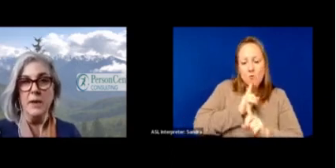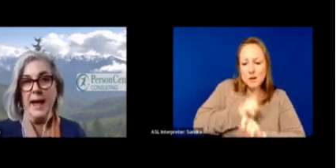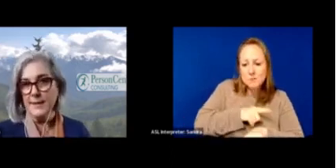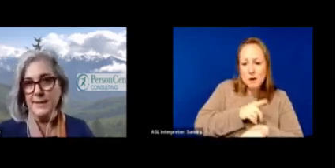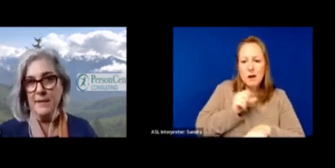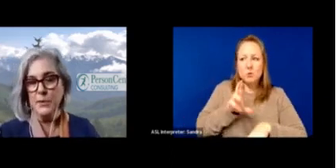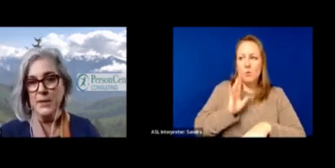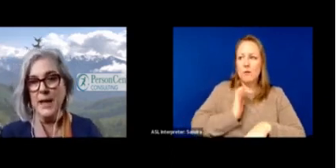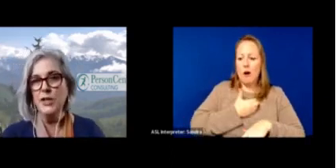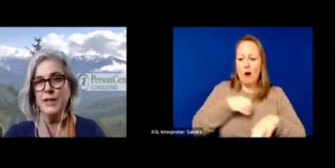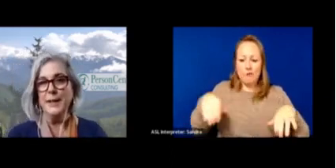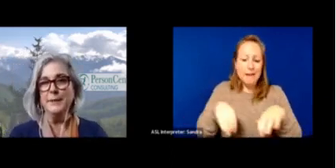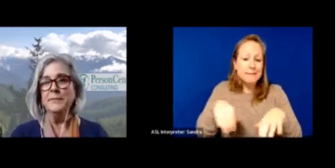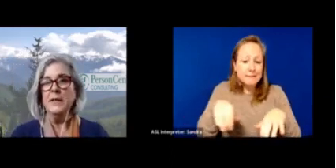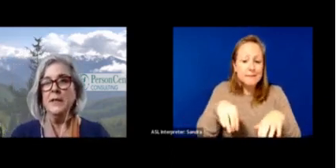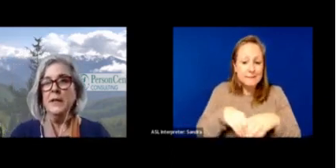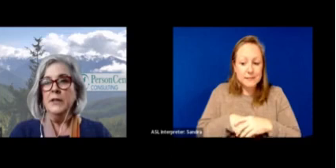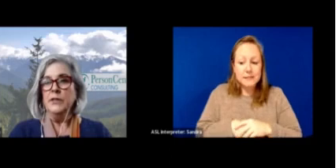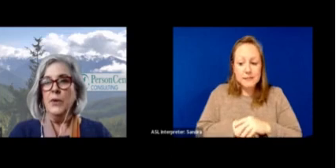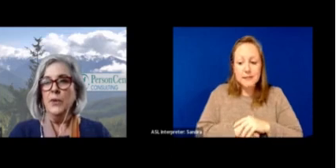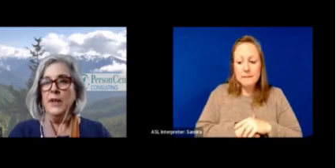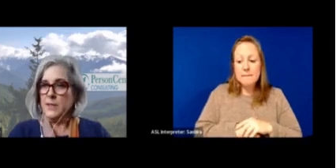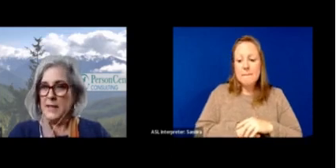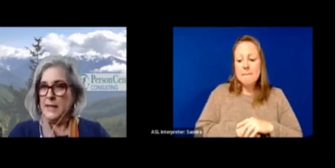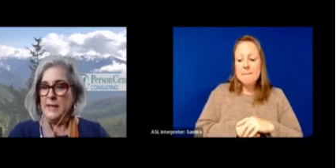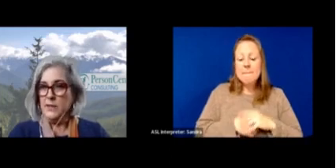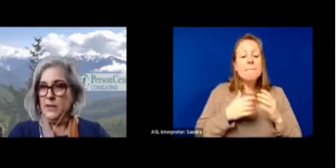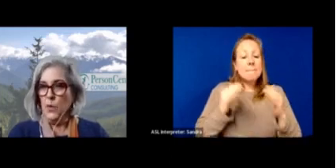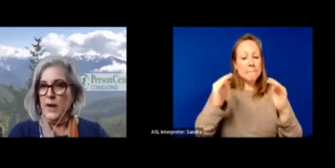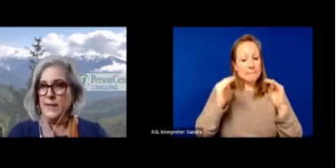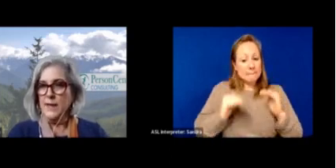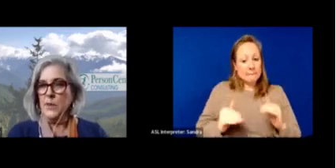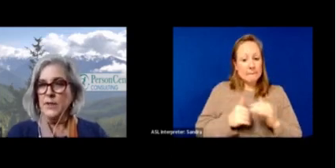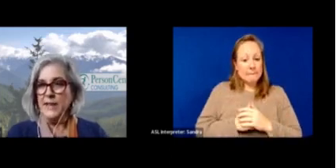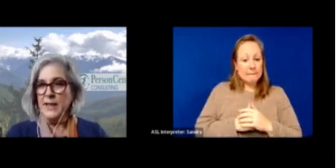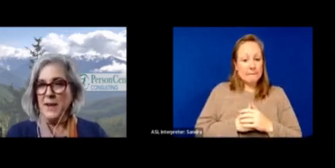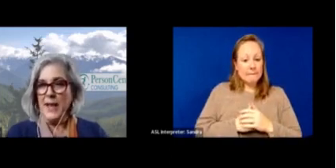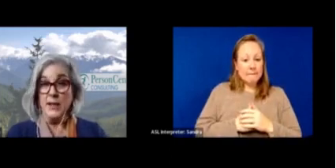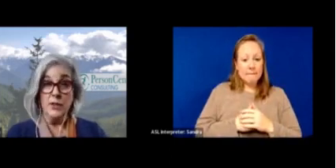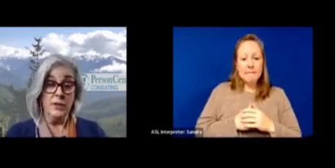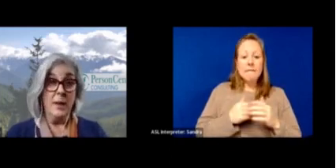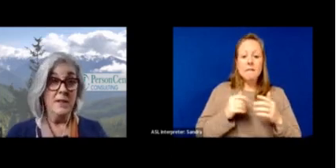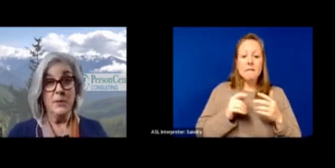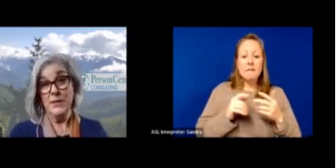we ask staff to engage in. So the next thing is, you know, what is it that you understand about that? That means, what's